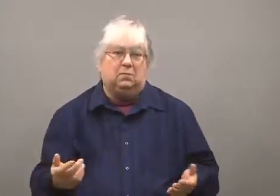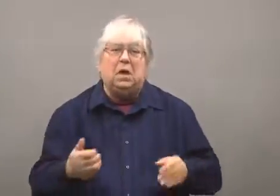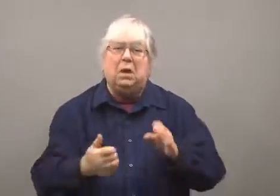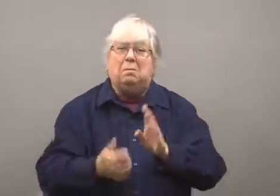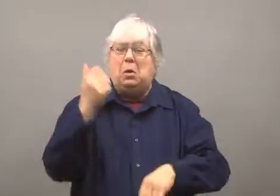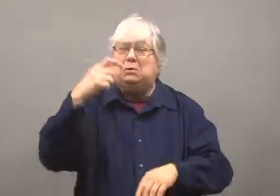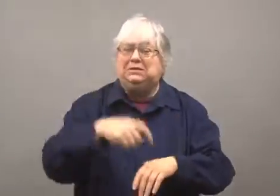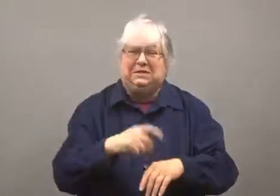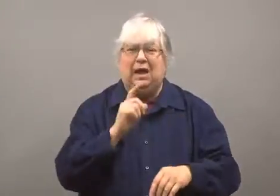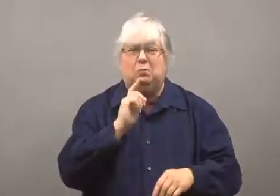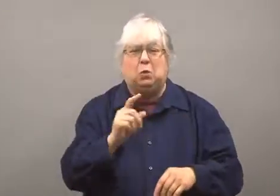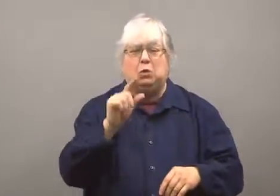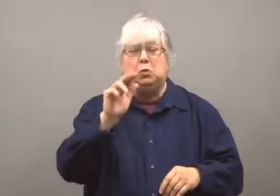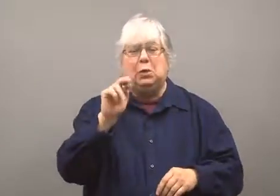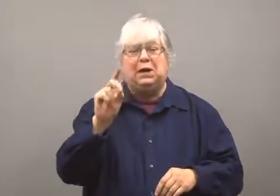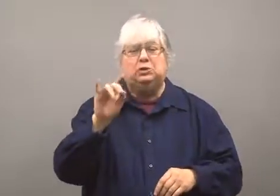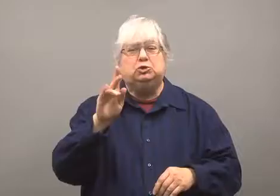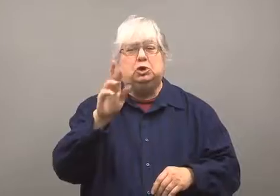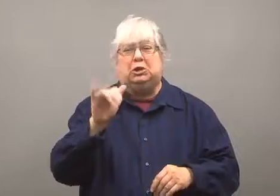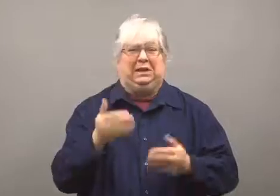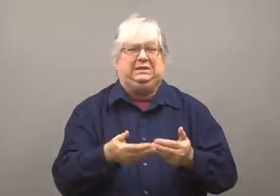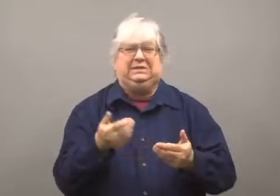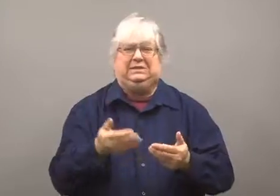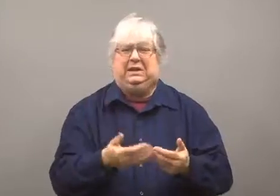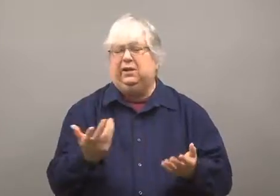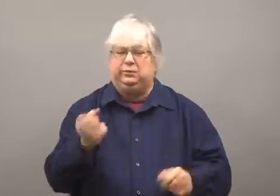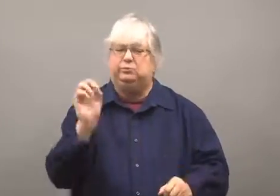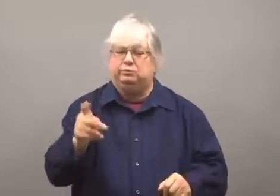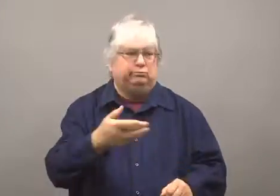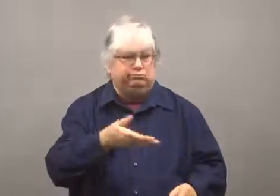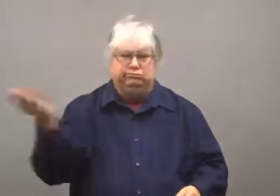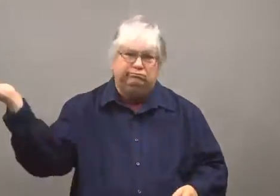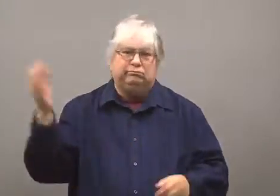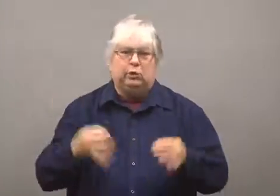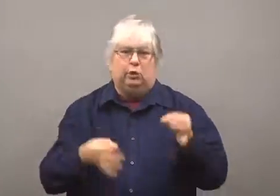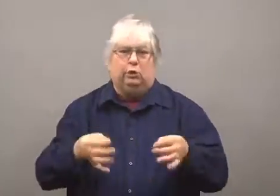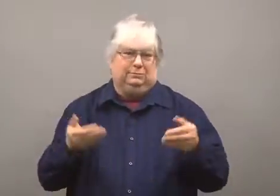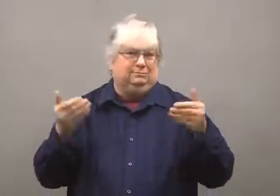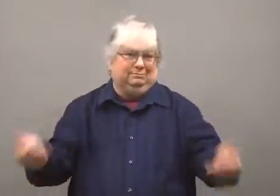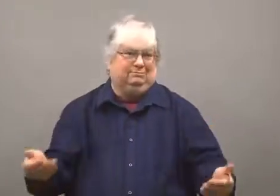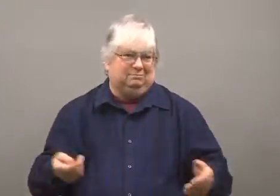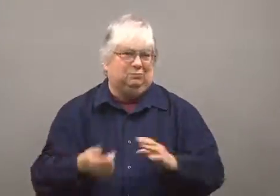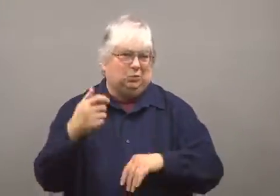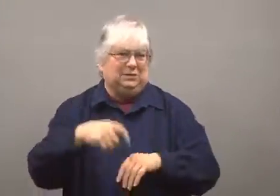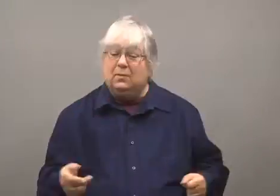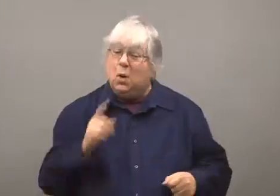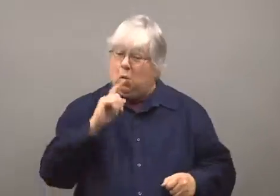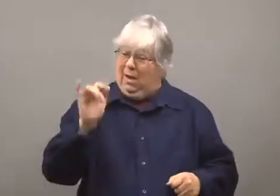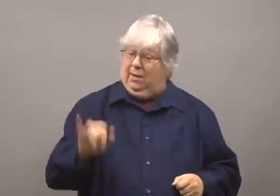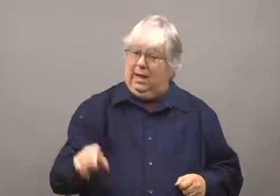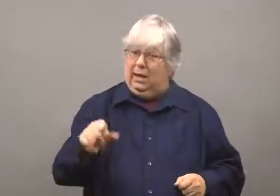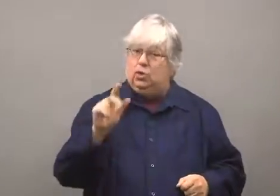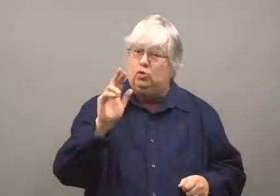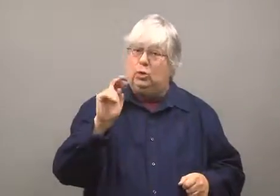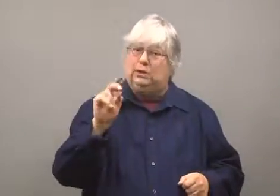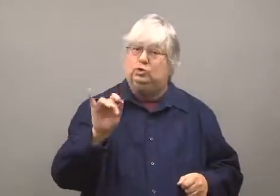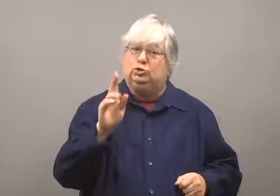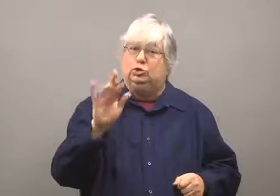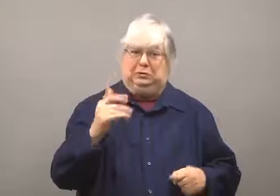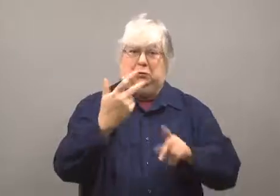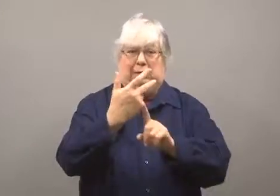Usually it's very easy to obtain an indictment from a grand jury.